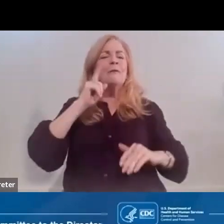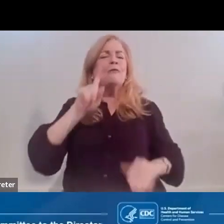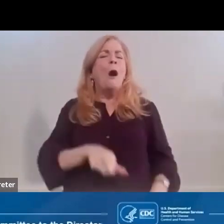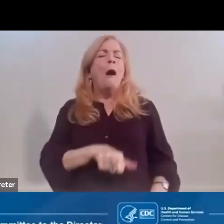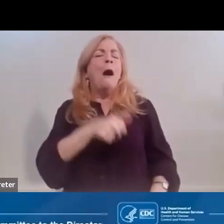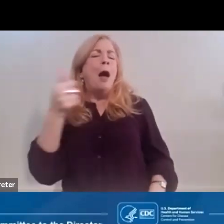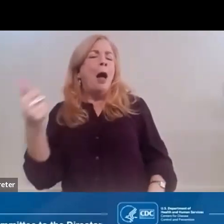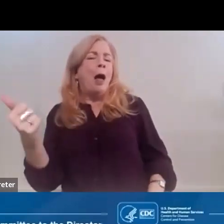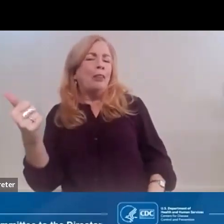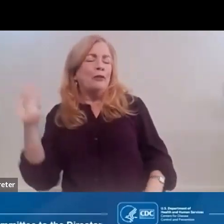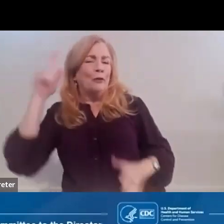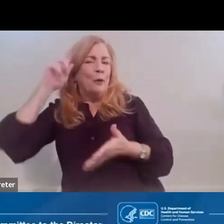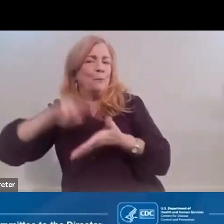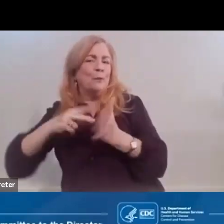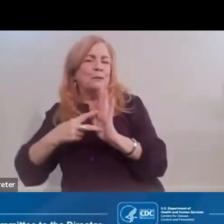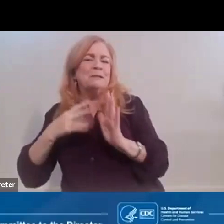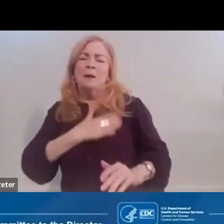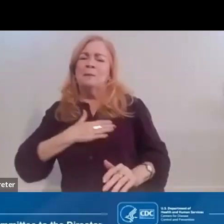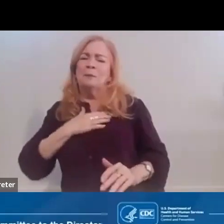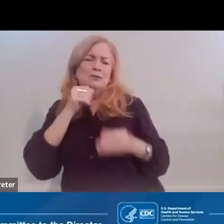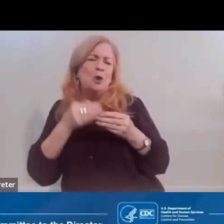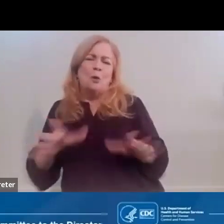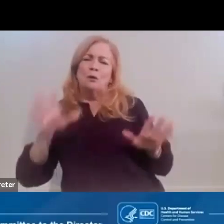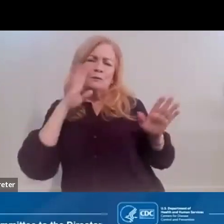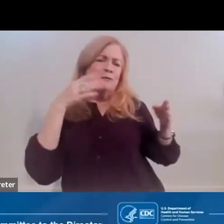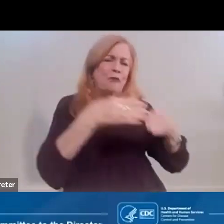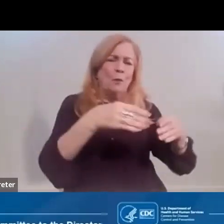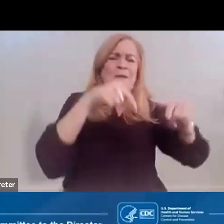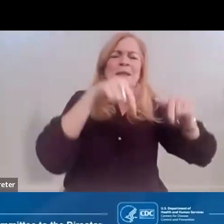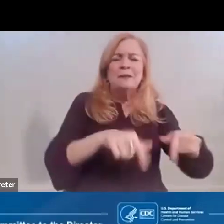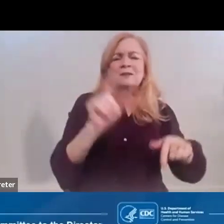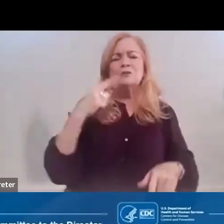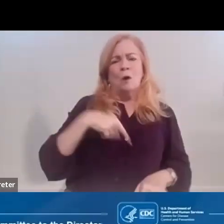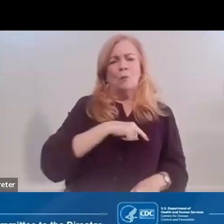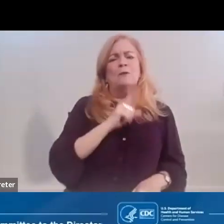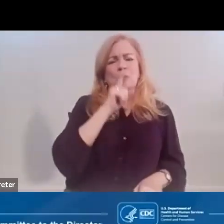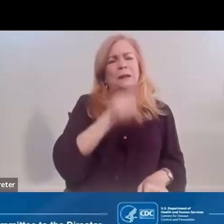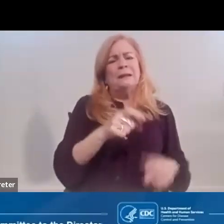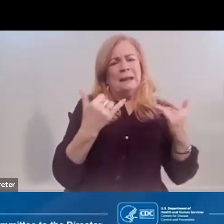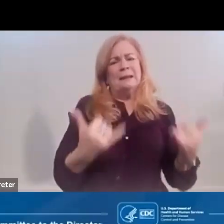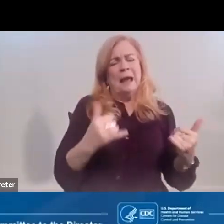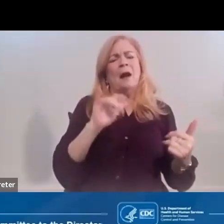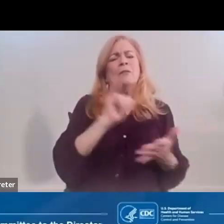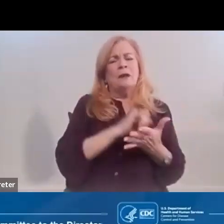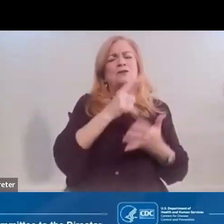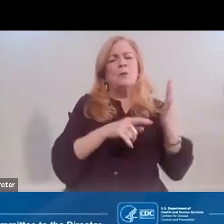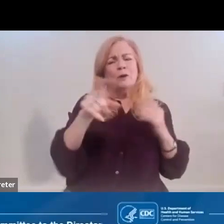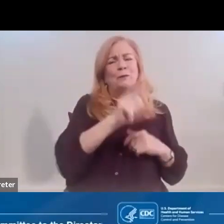Please don't lose the focus because this is what we really need right now, is what you've got. Well, thank you for your comments, even though they made me blush a lot.